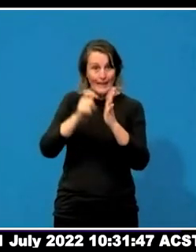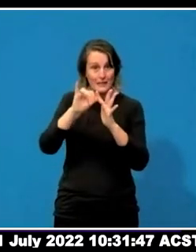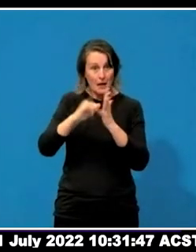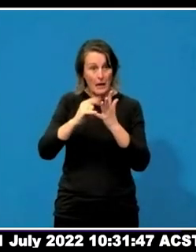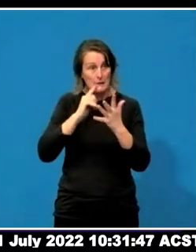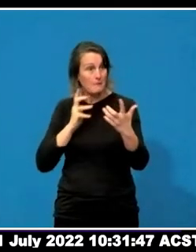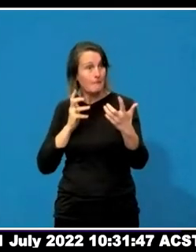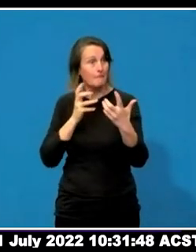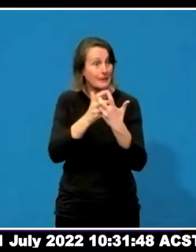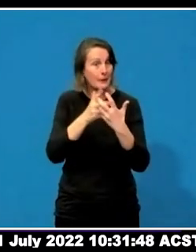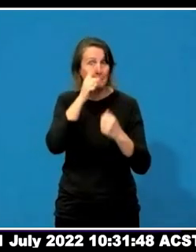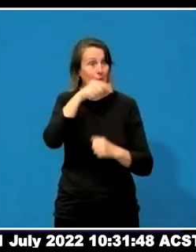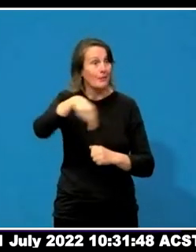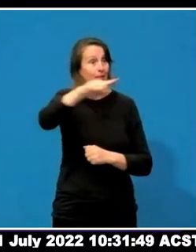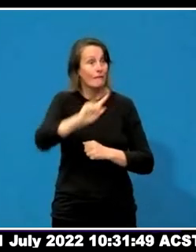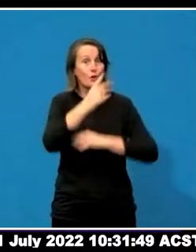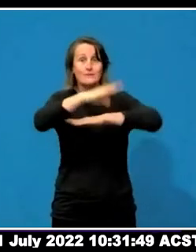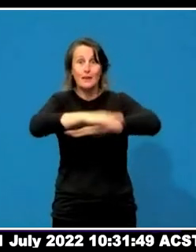with disability in remote and very remote areas.